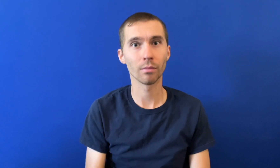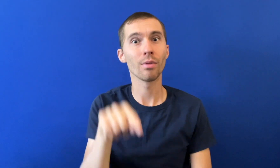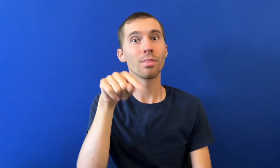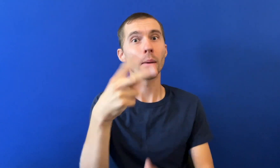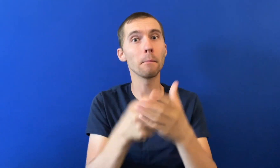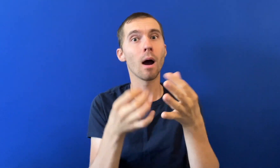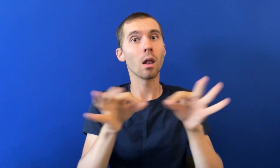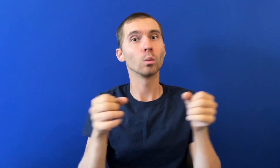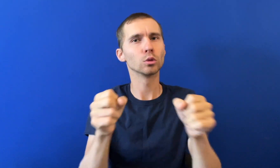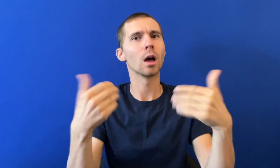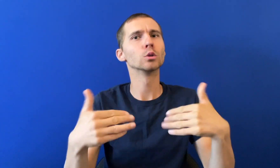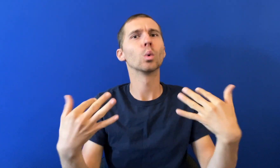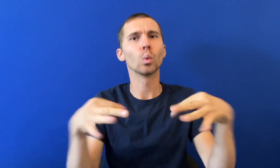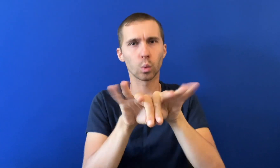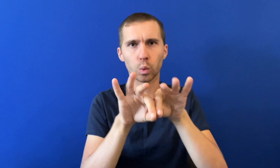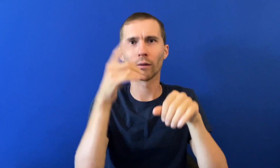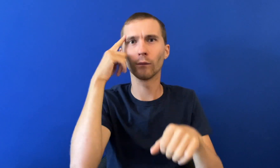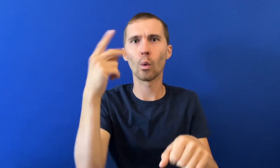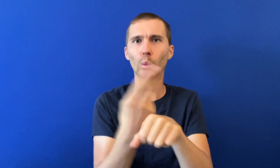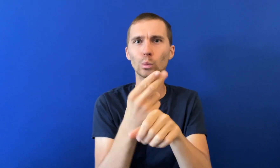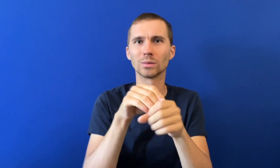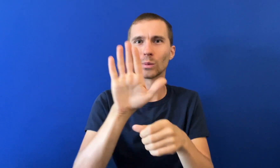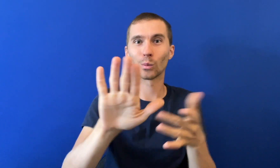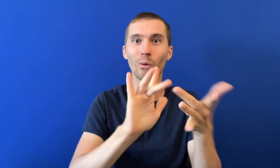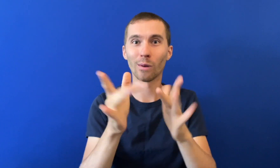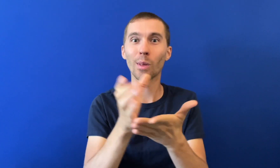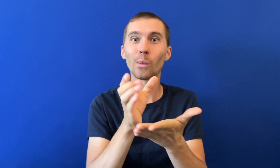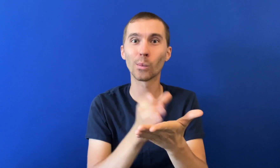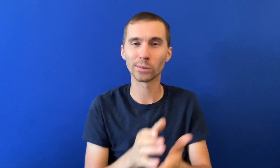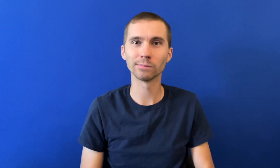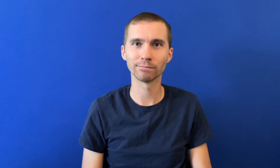So, this bilingual strategy is paramount for use in your online course.